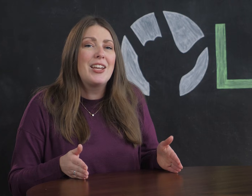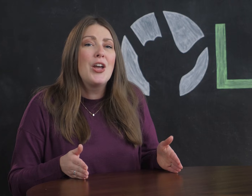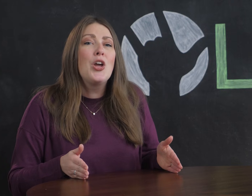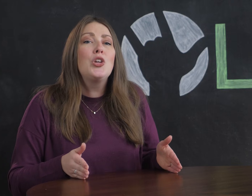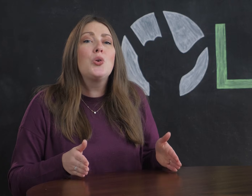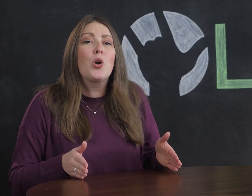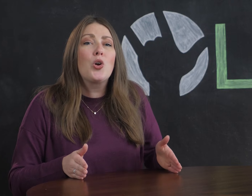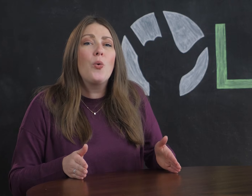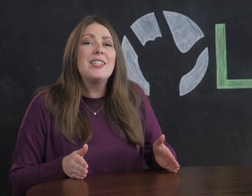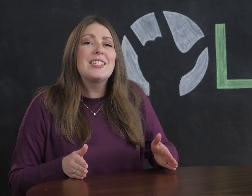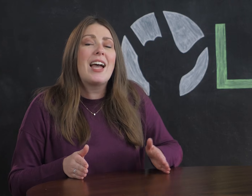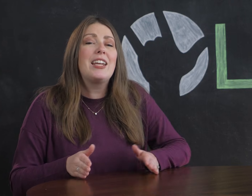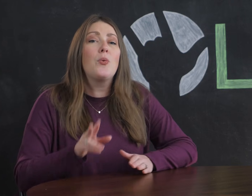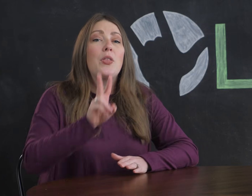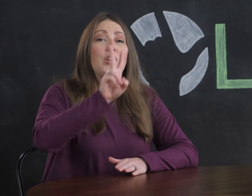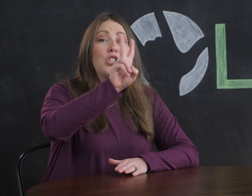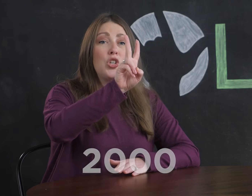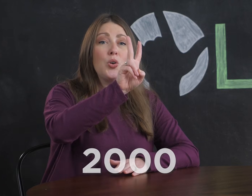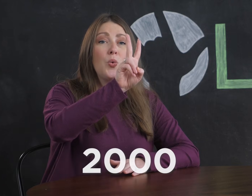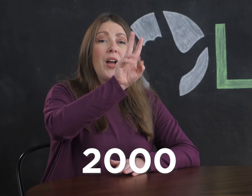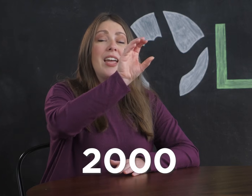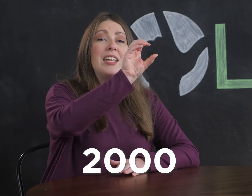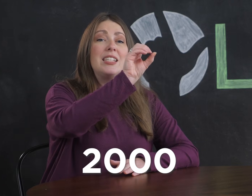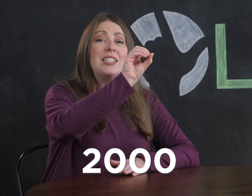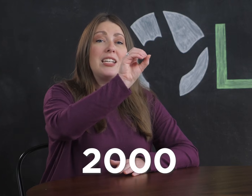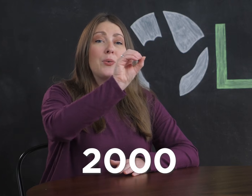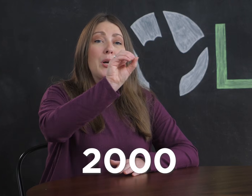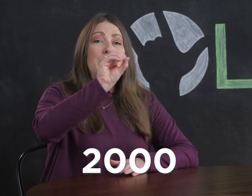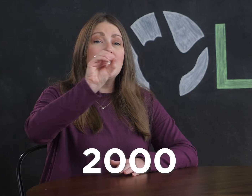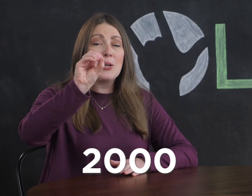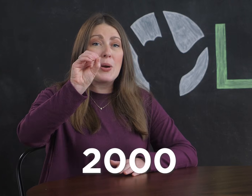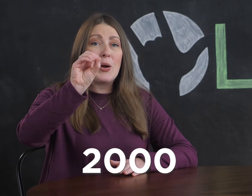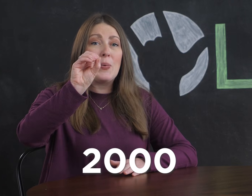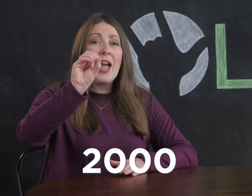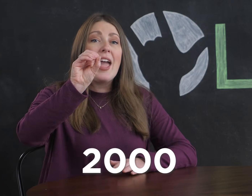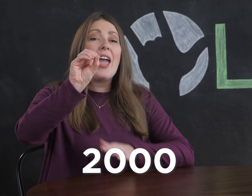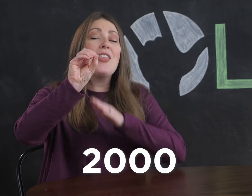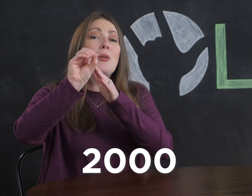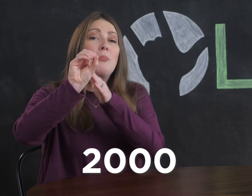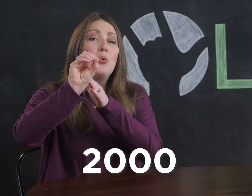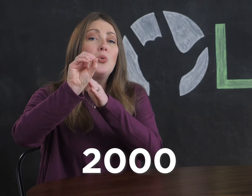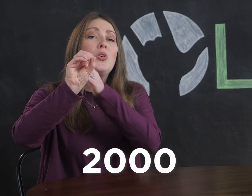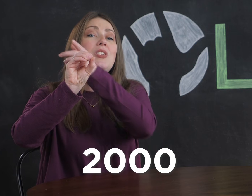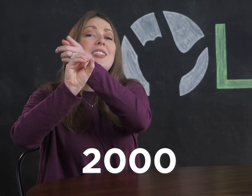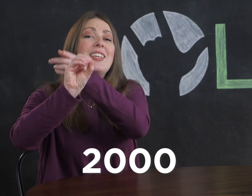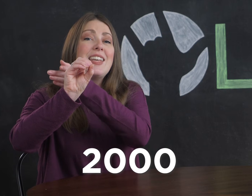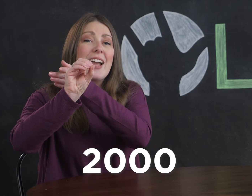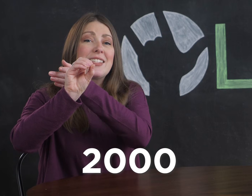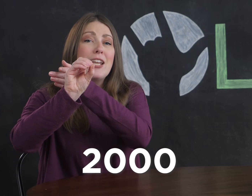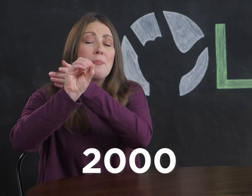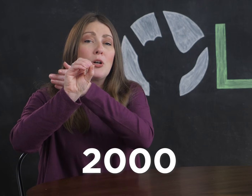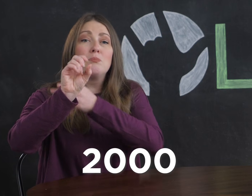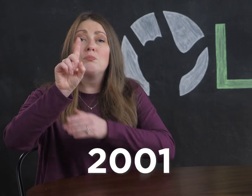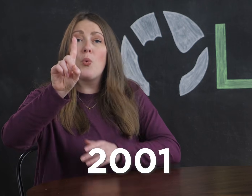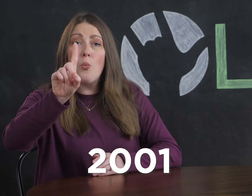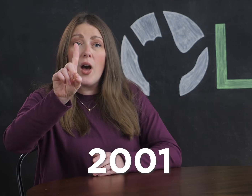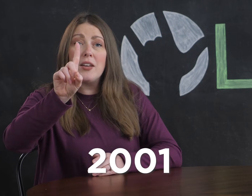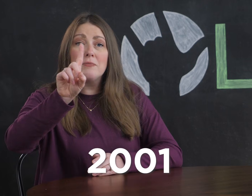you are going to sign it with a 2 0-0 and then pull to the next number, 1,